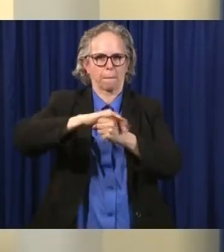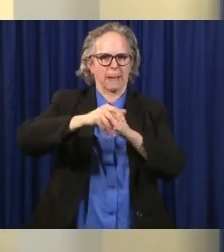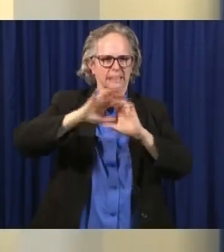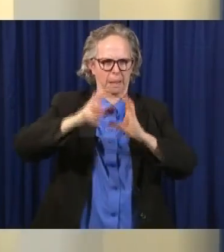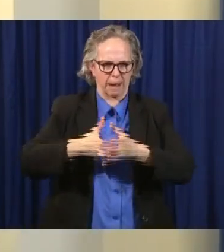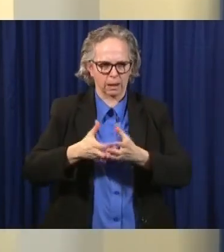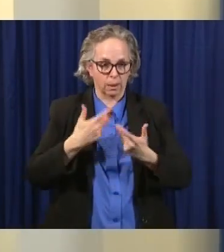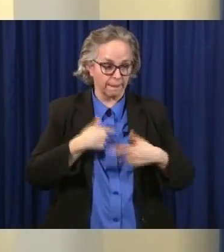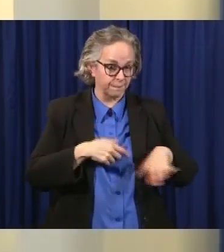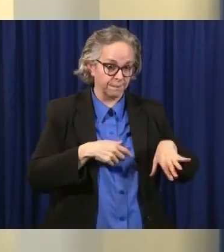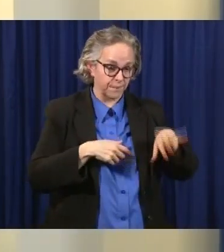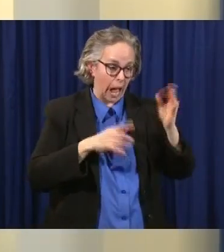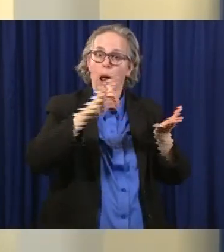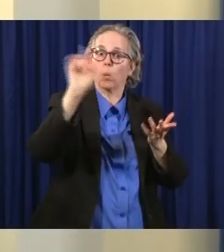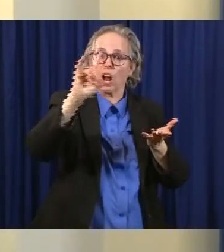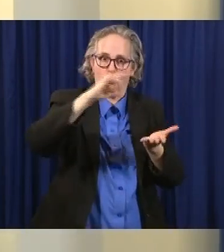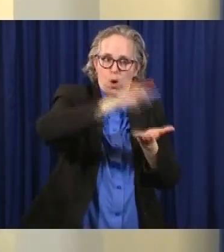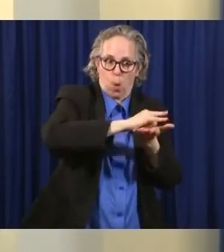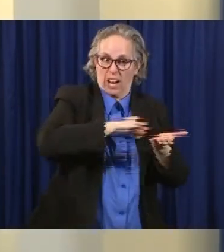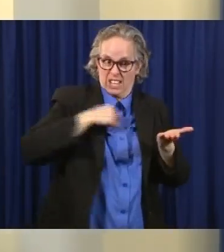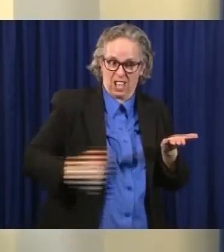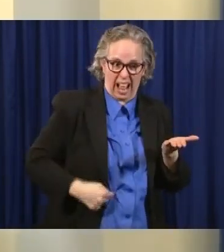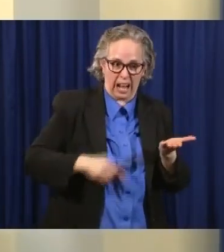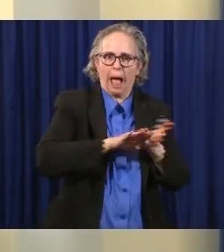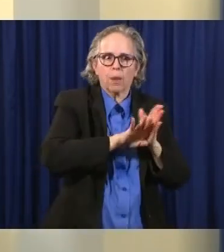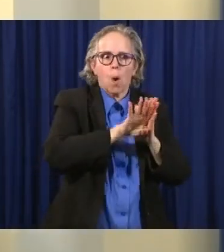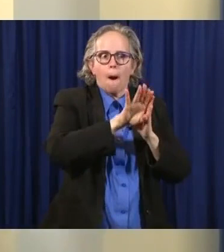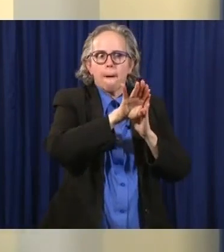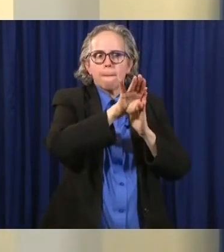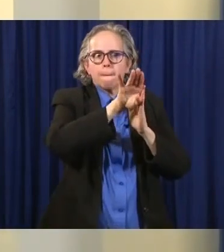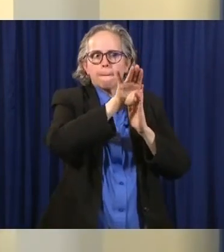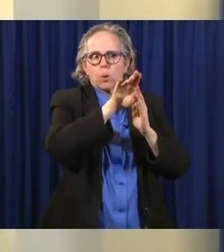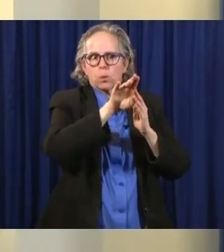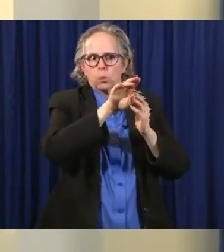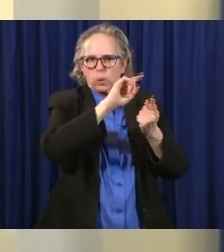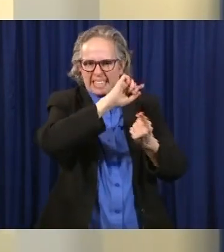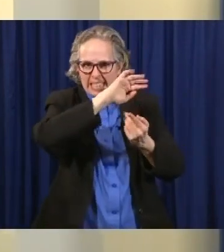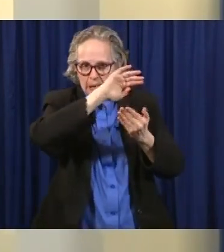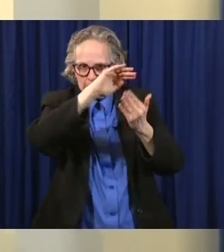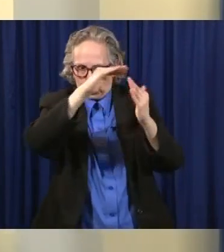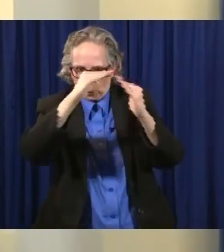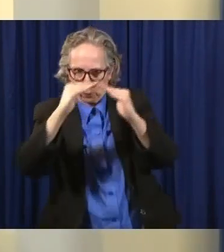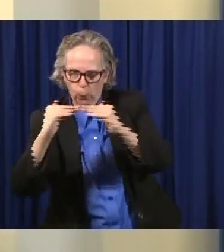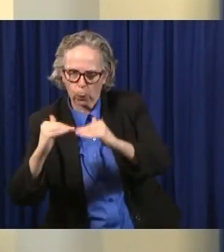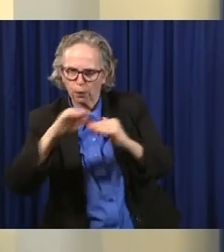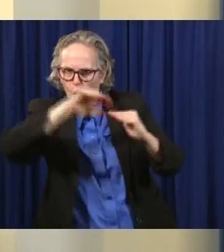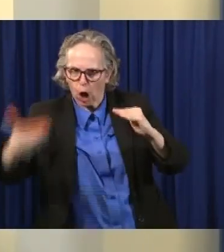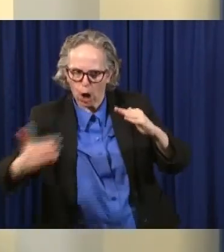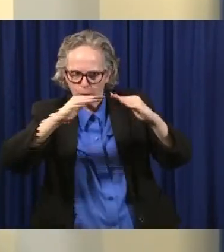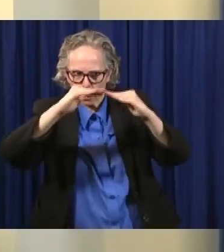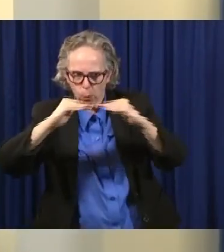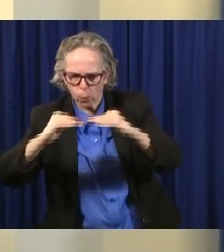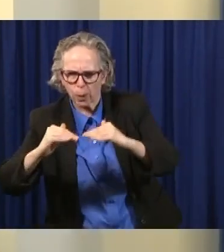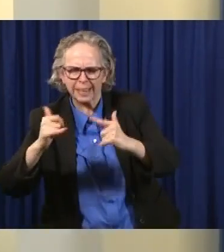BUT I REMEMBER I TOLD YOU ABOUT THERE WERE VARIOUS STAGES IN A PANDEMIC FROM WHEN WE FIRST FOUND IT IN WUHAN AND HERE'S THE CURVE THAT WE ARE TRYING TO AVOID. THE SURGE ON THE HOSPITAL.